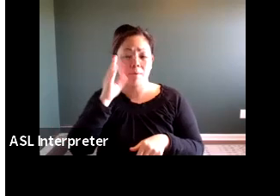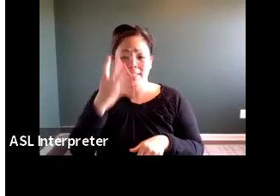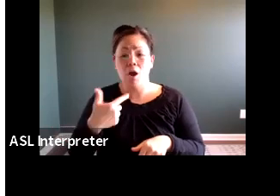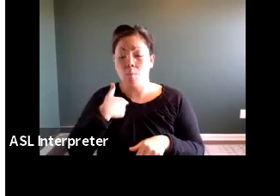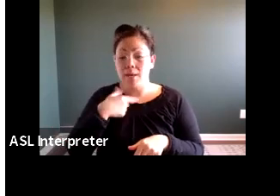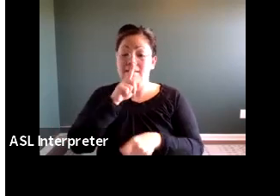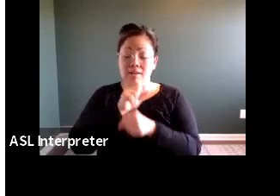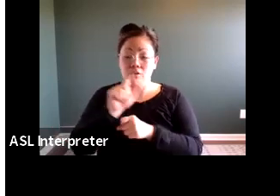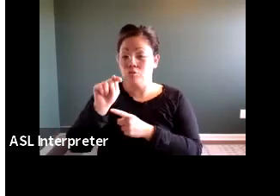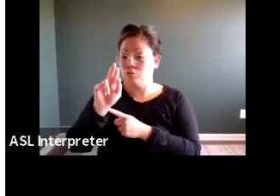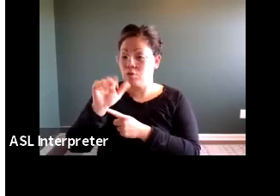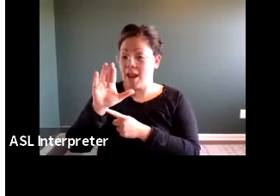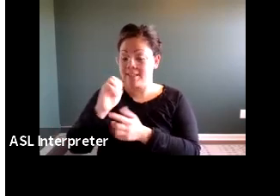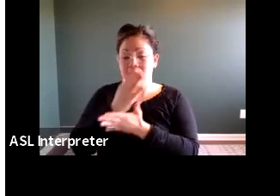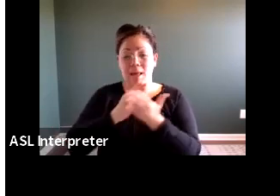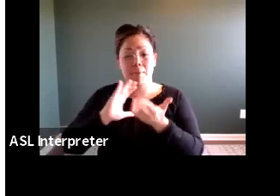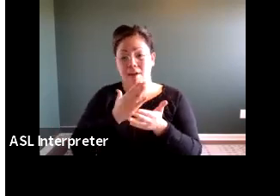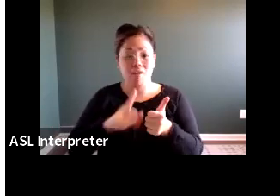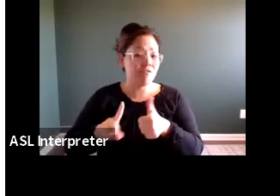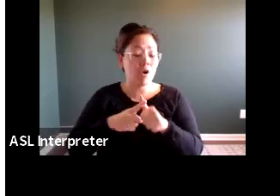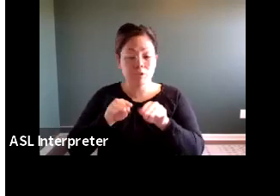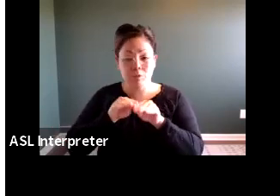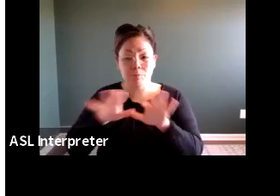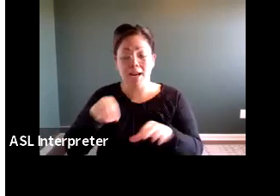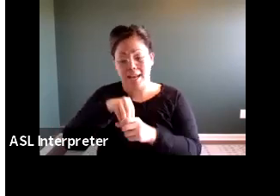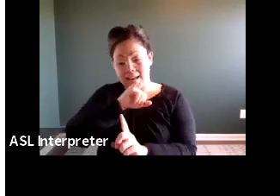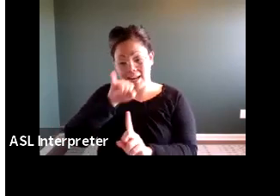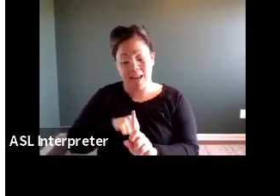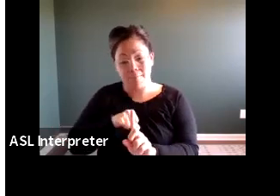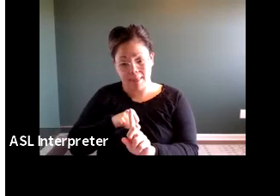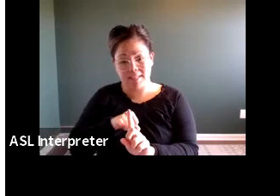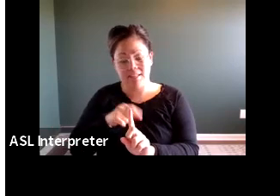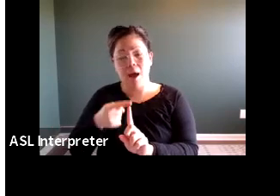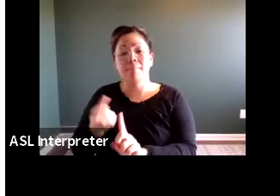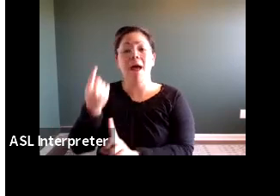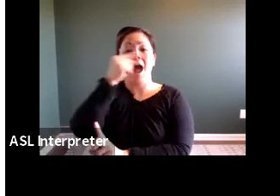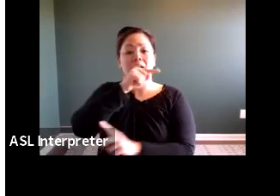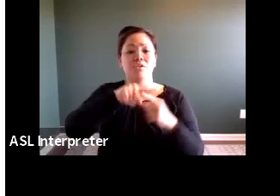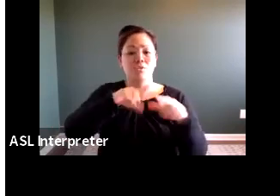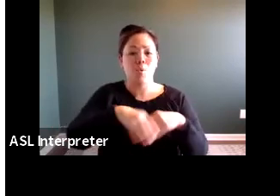some of our initial spread here in Indianapolis with some of our first cases back to a wedding reception.